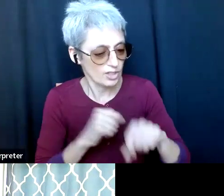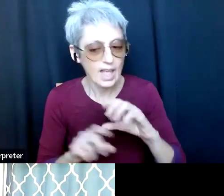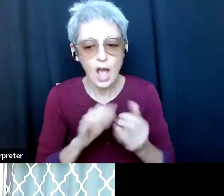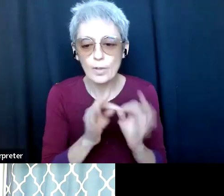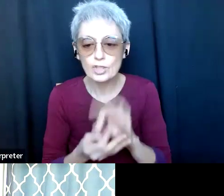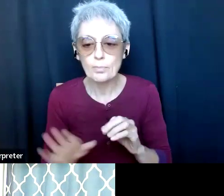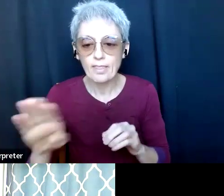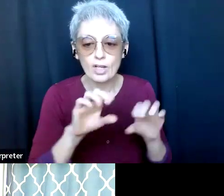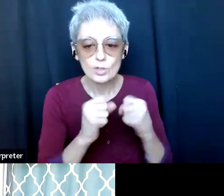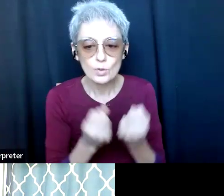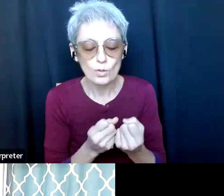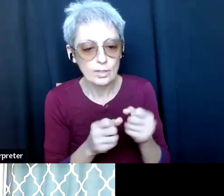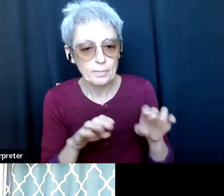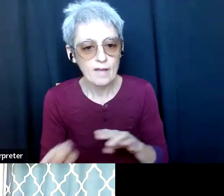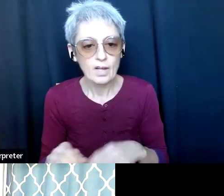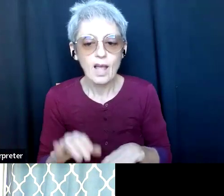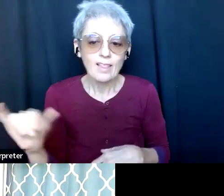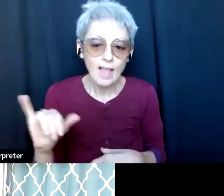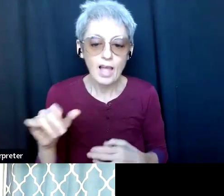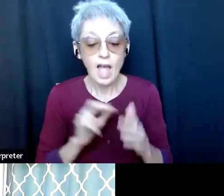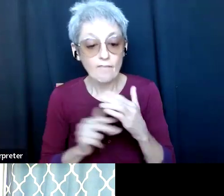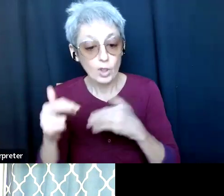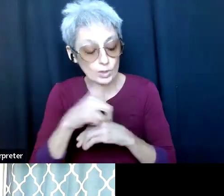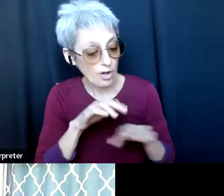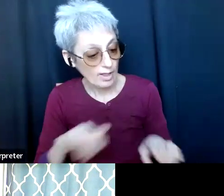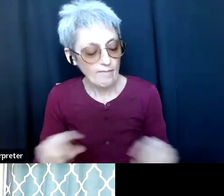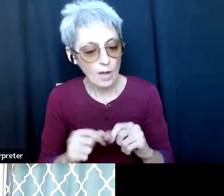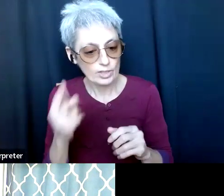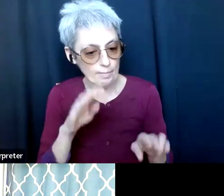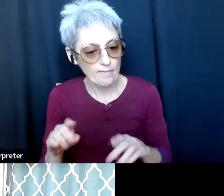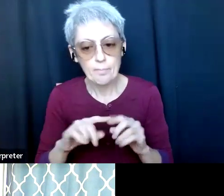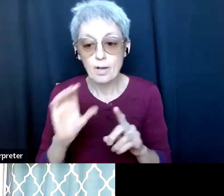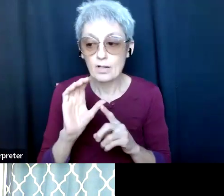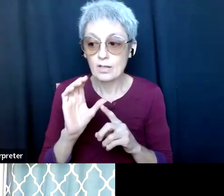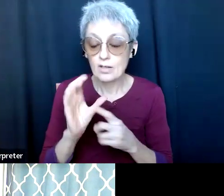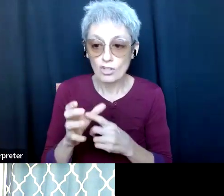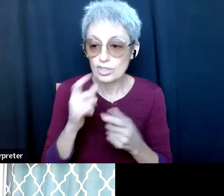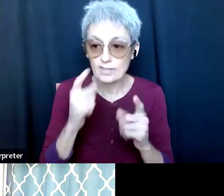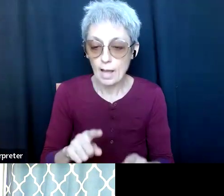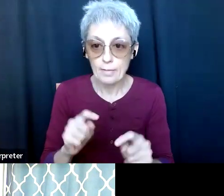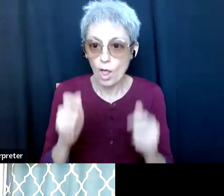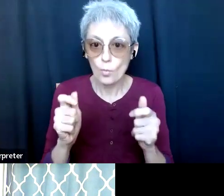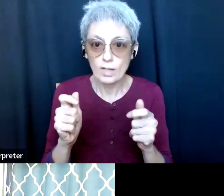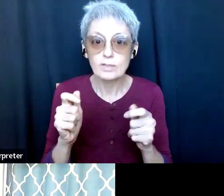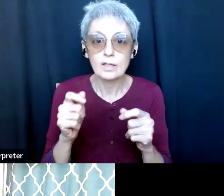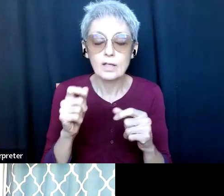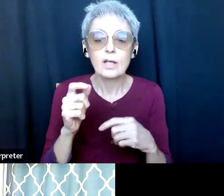Actually, the study that we performed on the relation of subjective versus objective